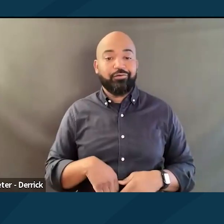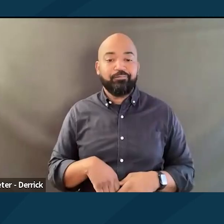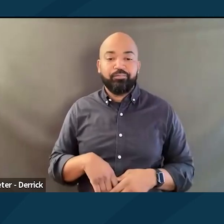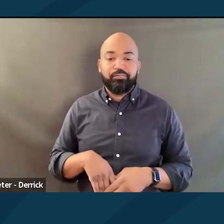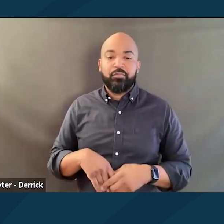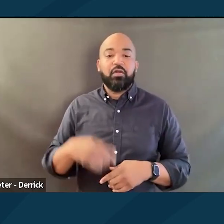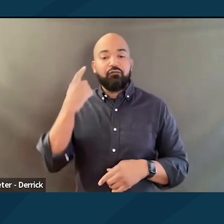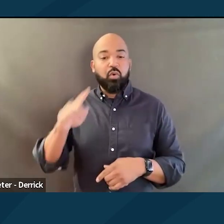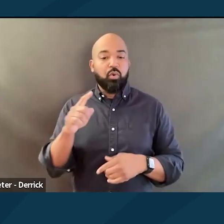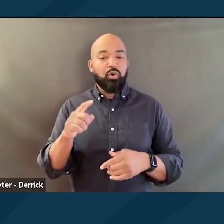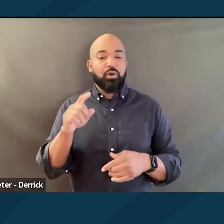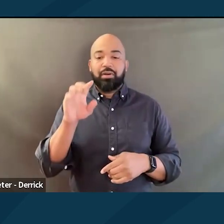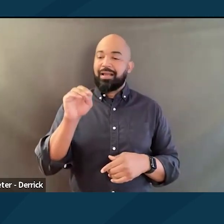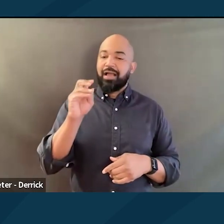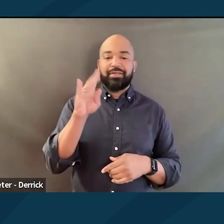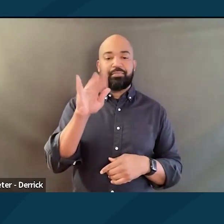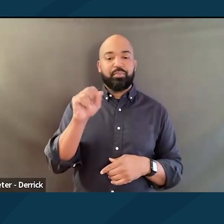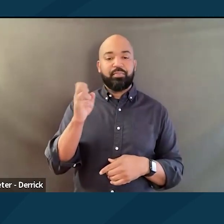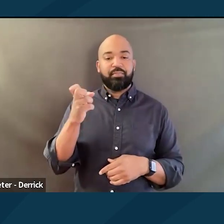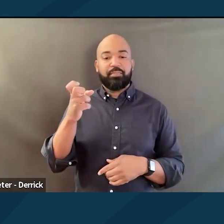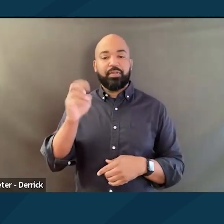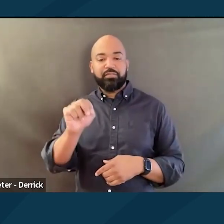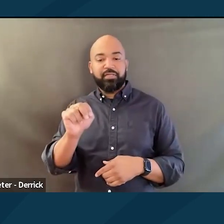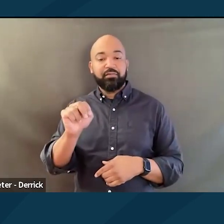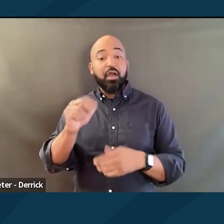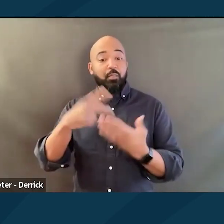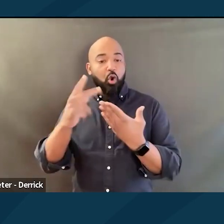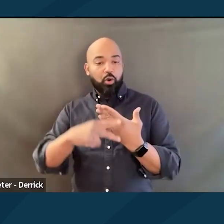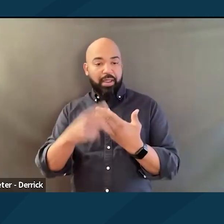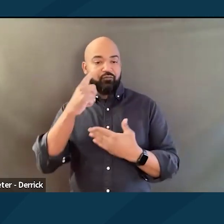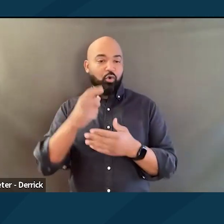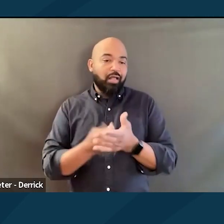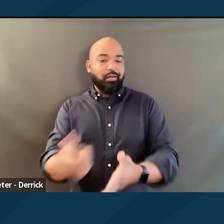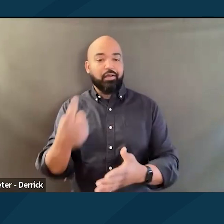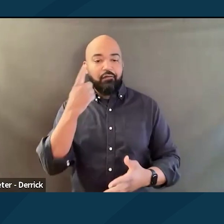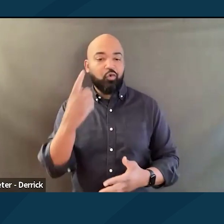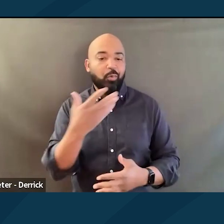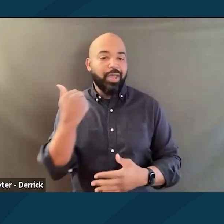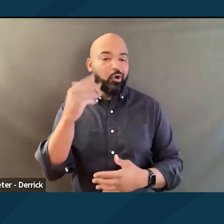home residents to address complaints, protect them from abuse, and advocate for better care.